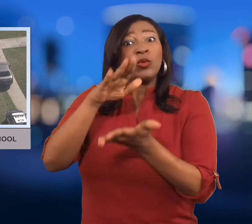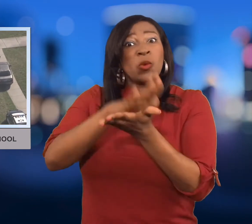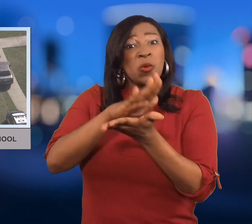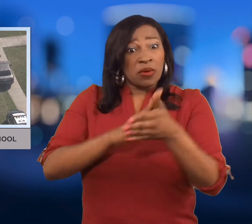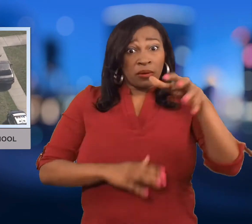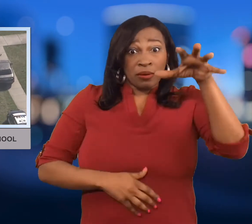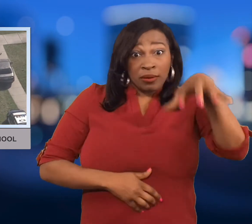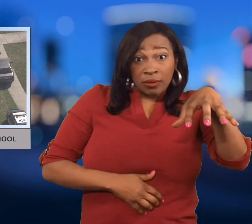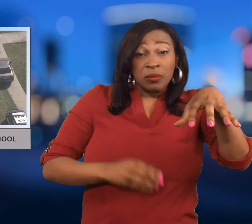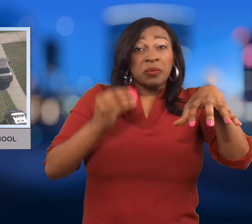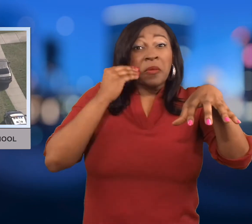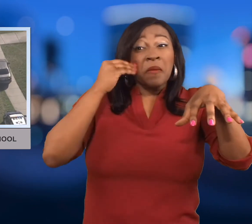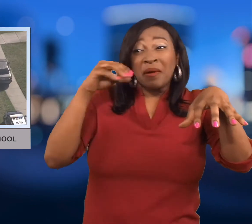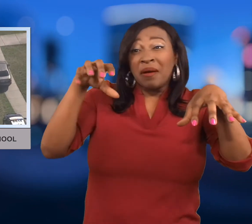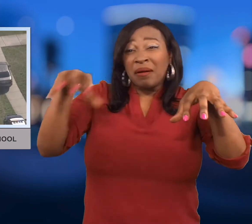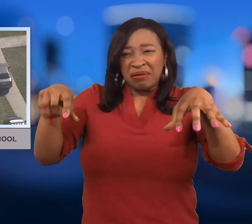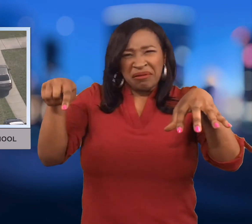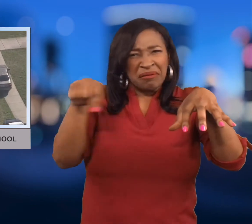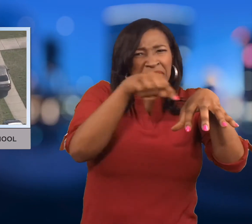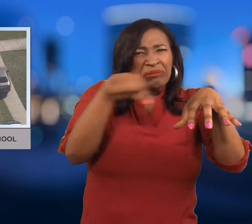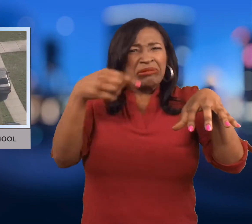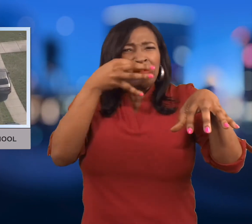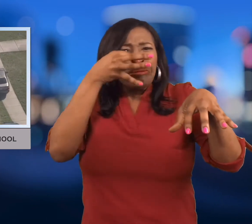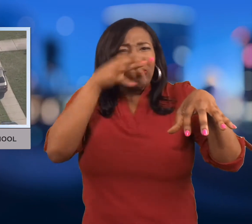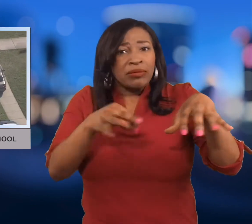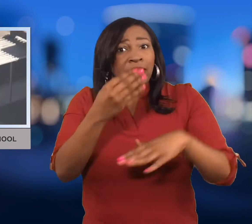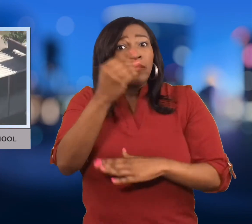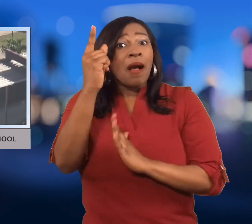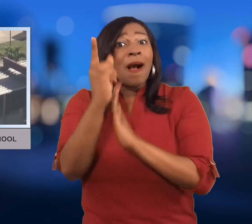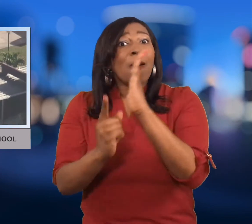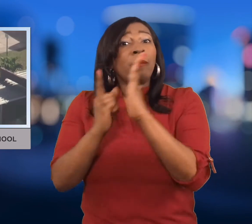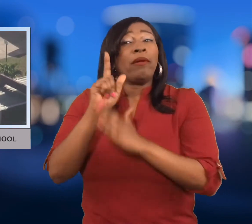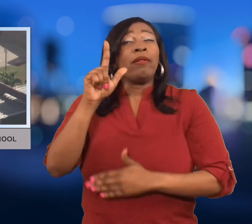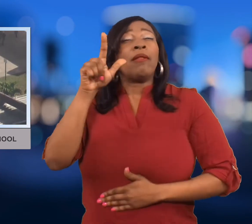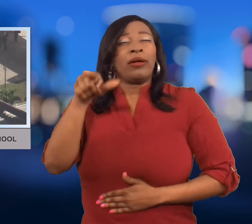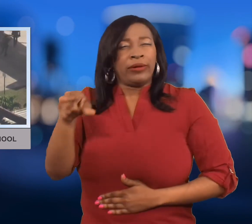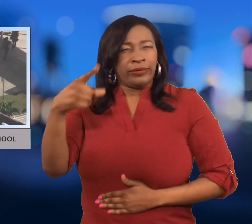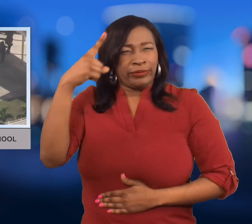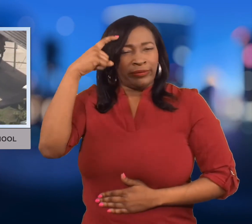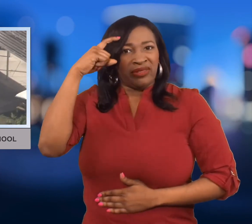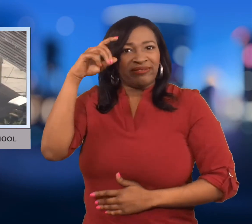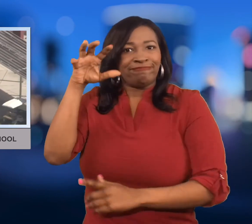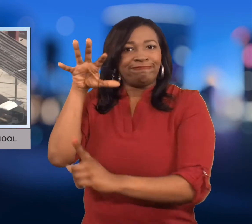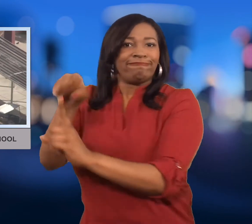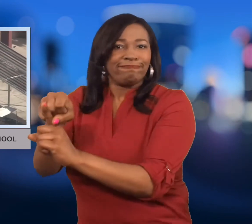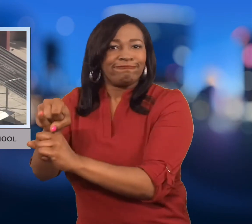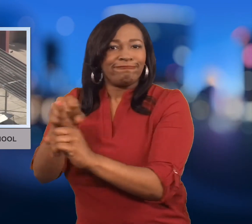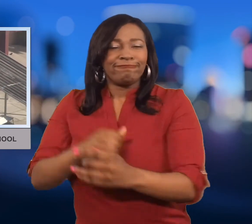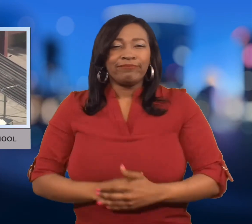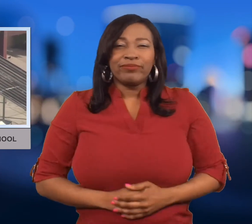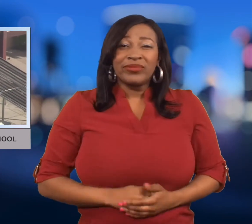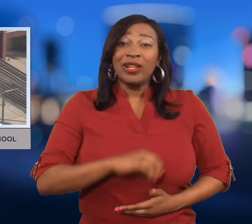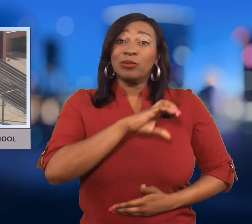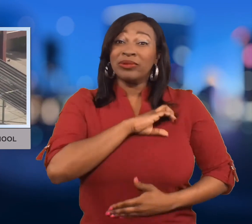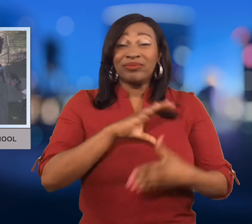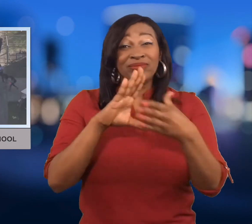The suspect was captured a few hours later at a home not far from the school.